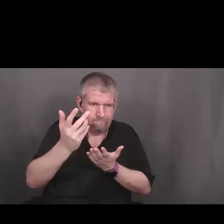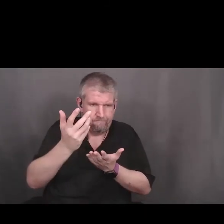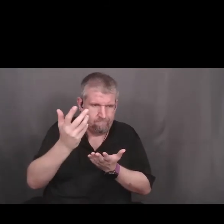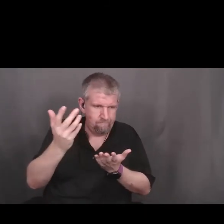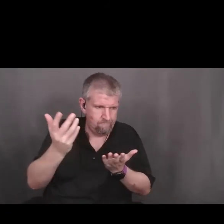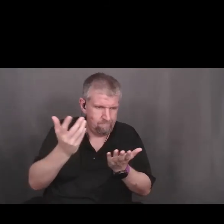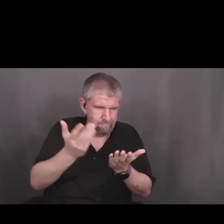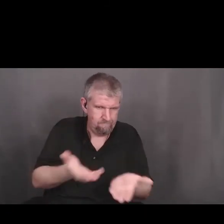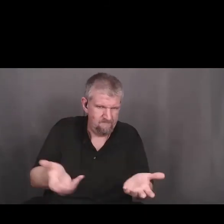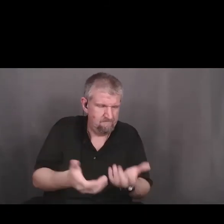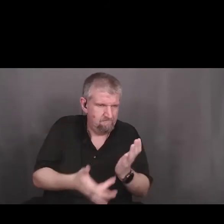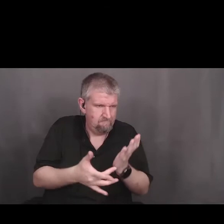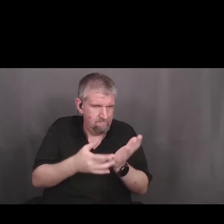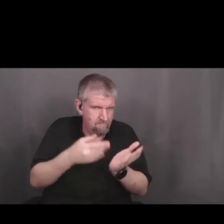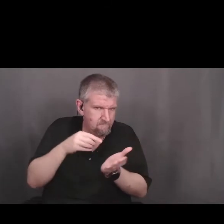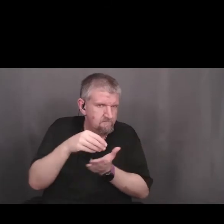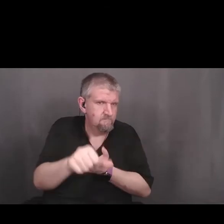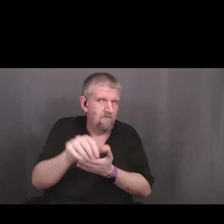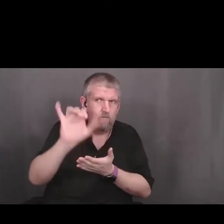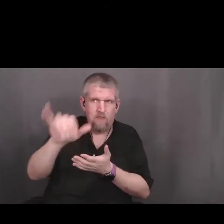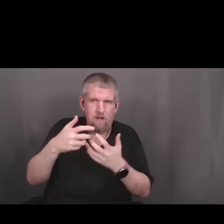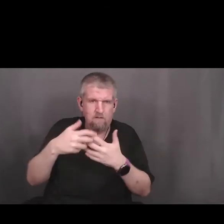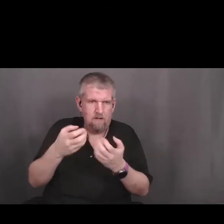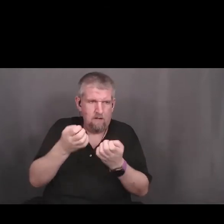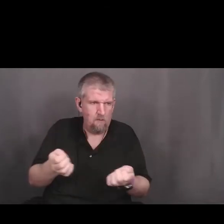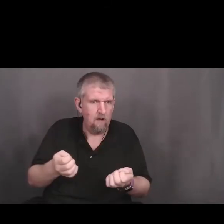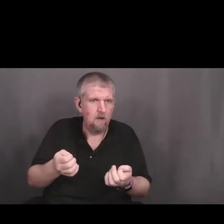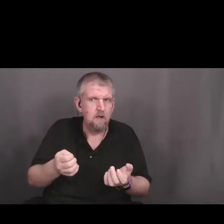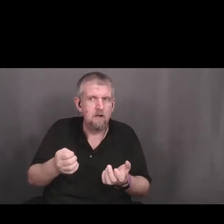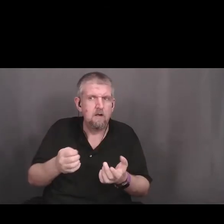that you're spending on this equipment as an impairment related work expense